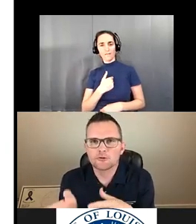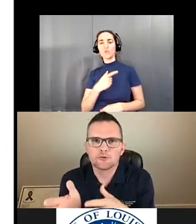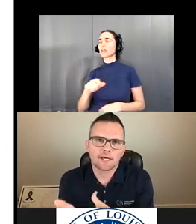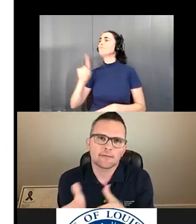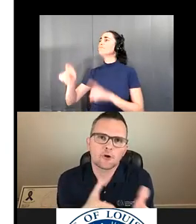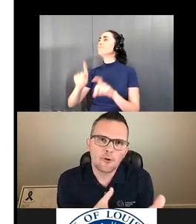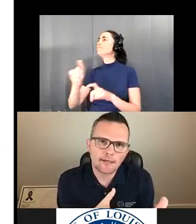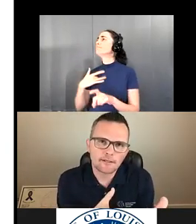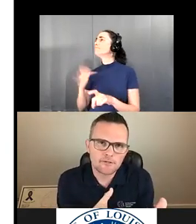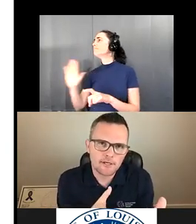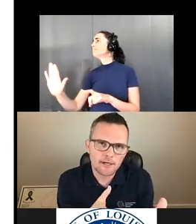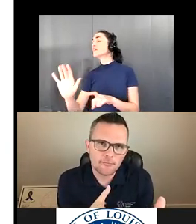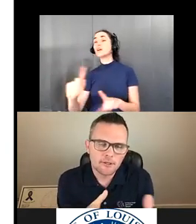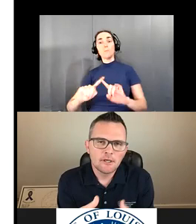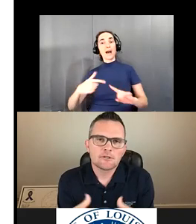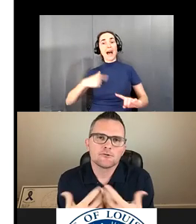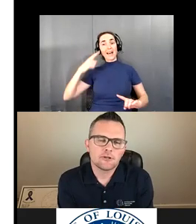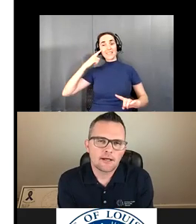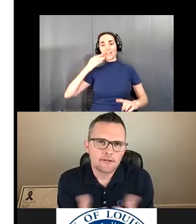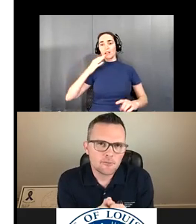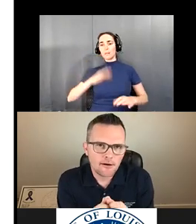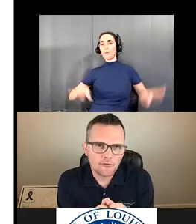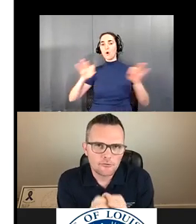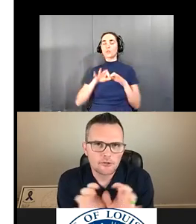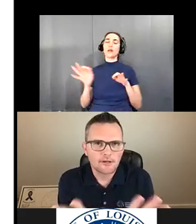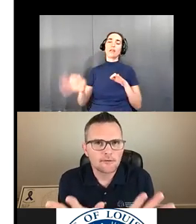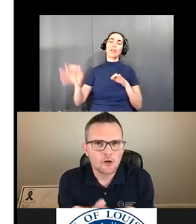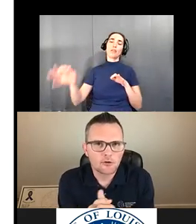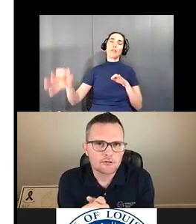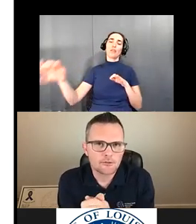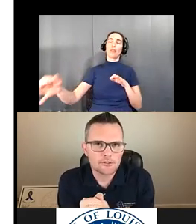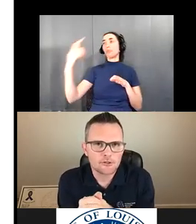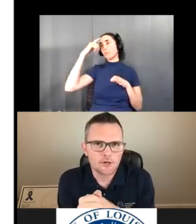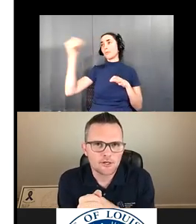to take the proactive step to fill out these forms and let them know some of the situations